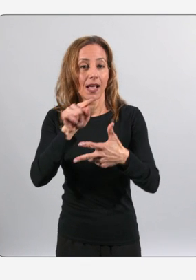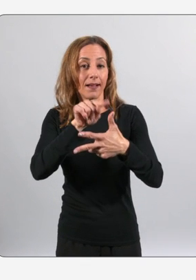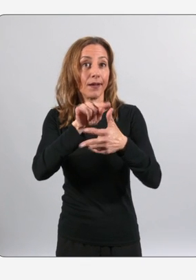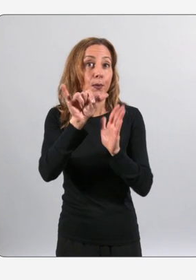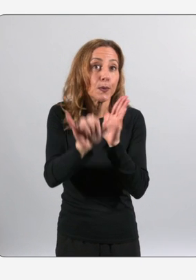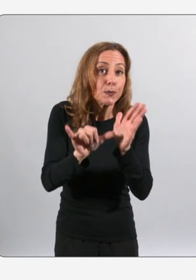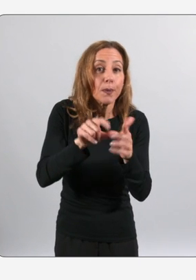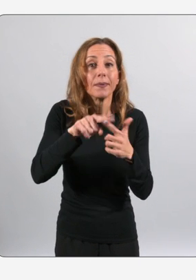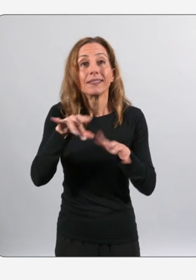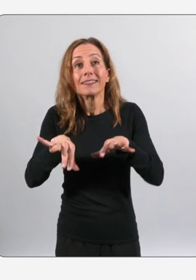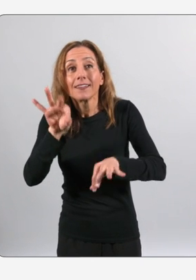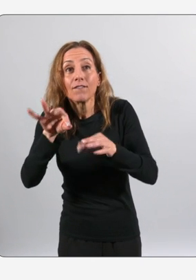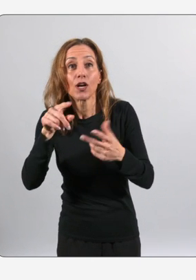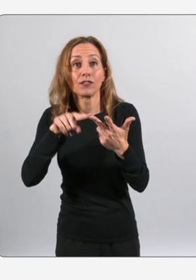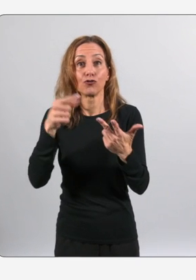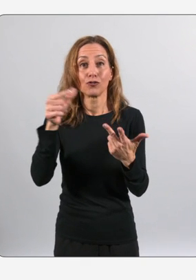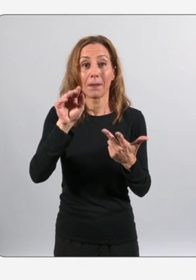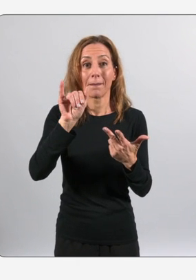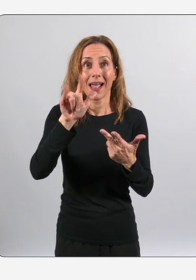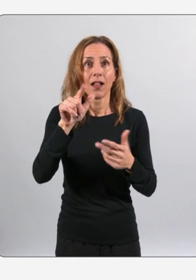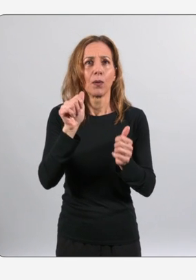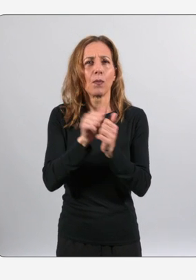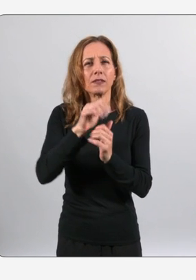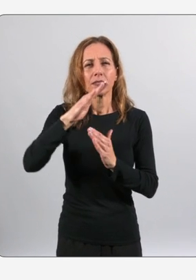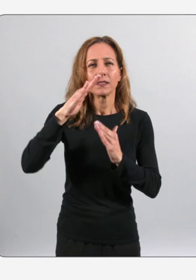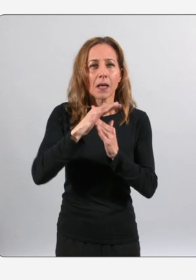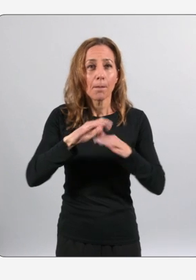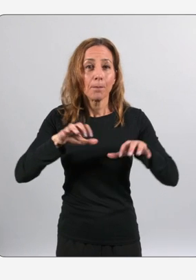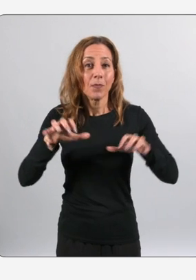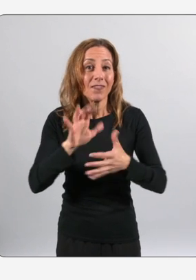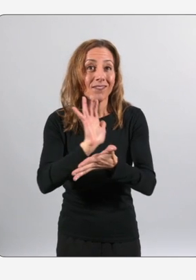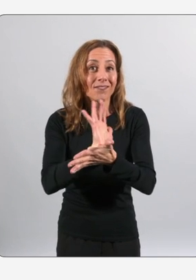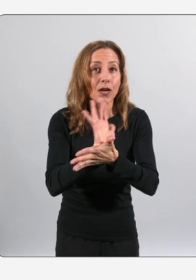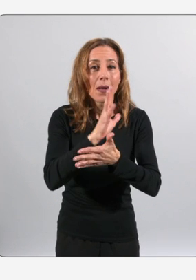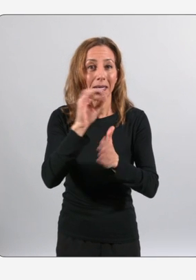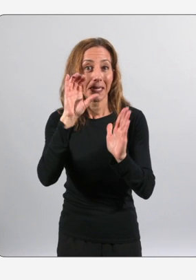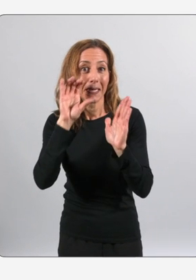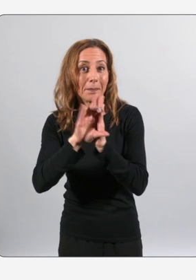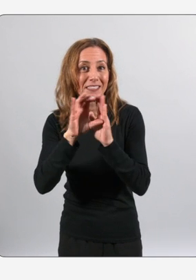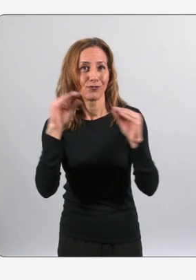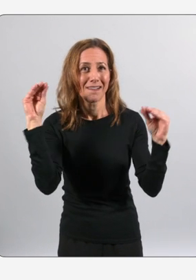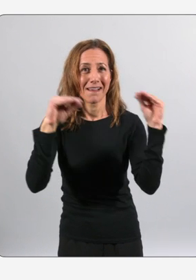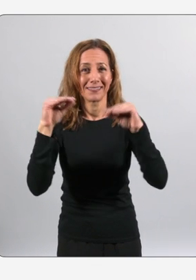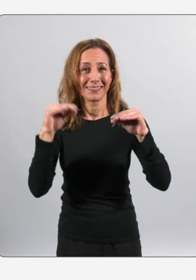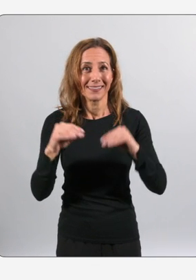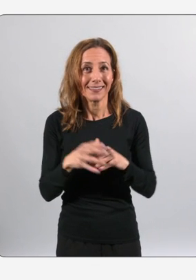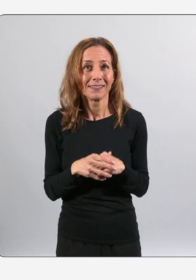With your top performing video assets, of course. And we made it much easier for you to just